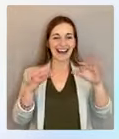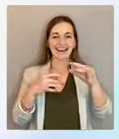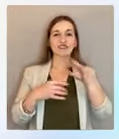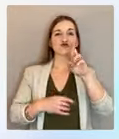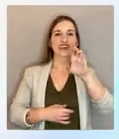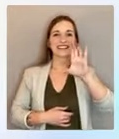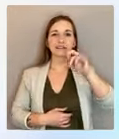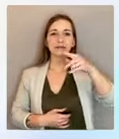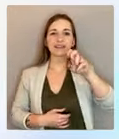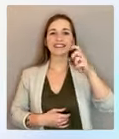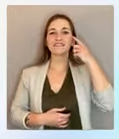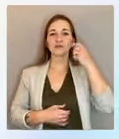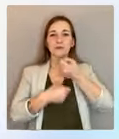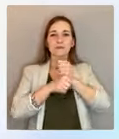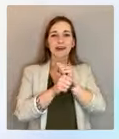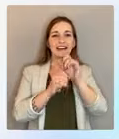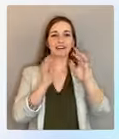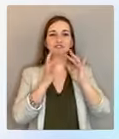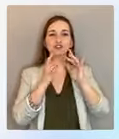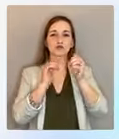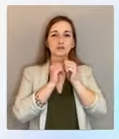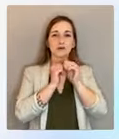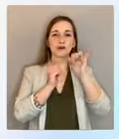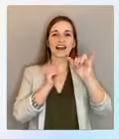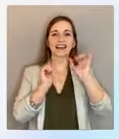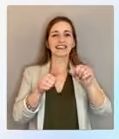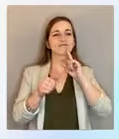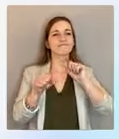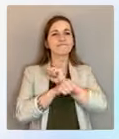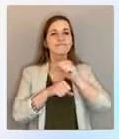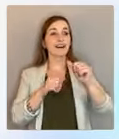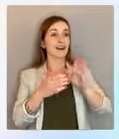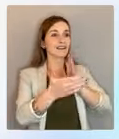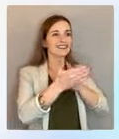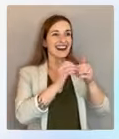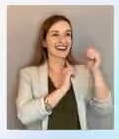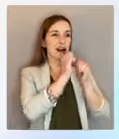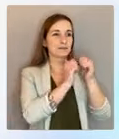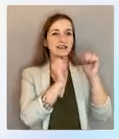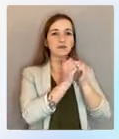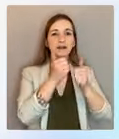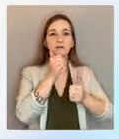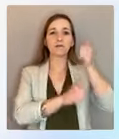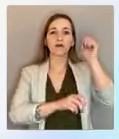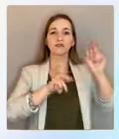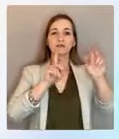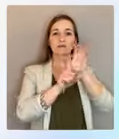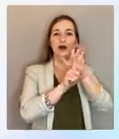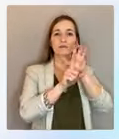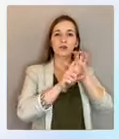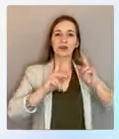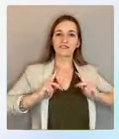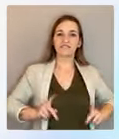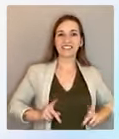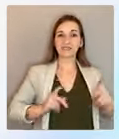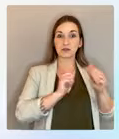I think the recipe for creating a virtual sport that can compete with the most popular physical sports, is, first, you gotta have something